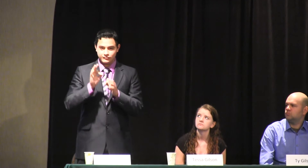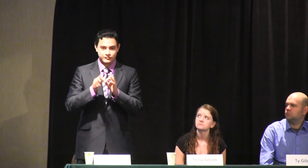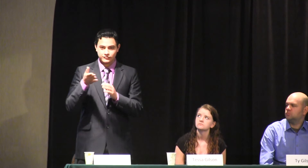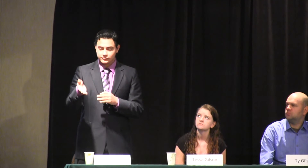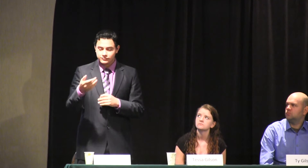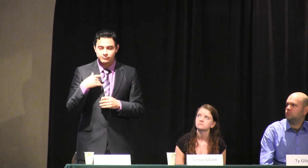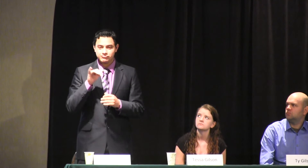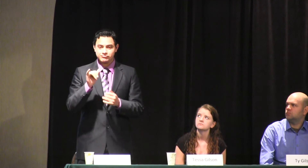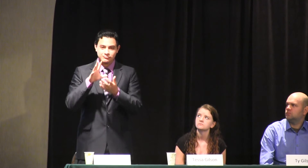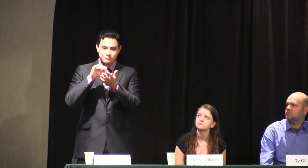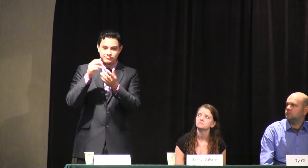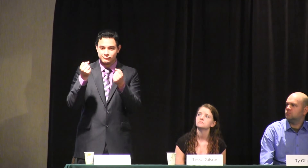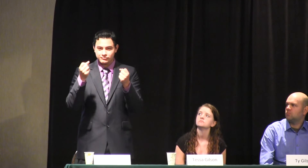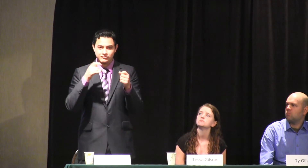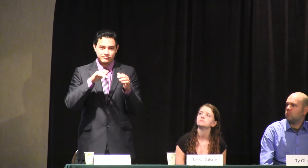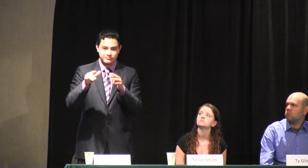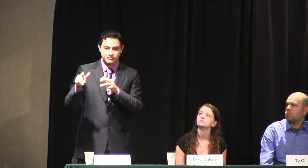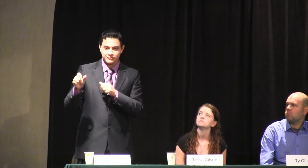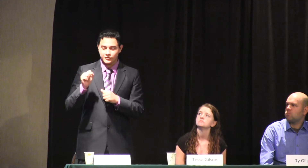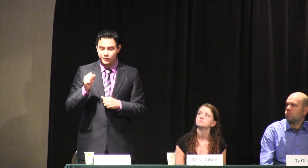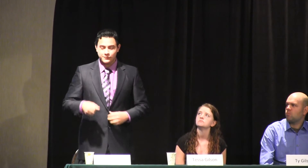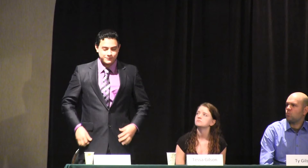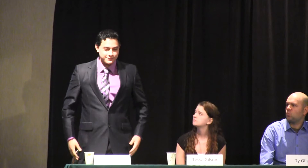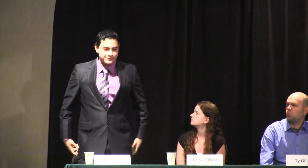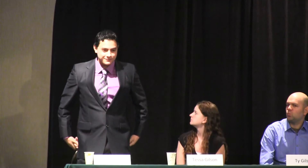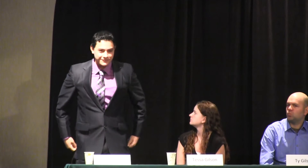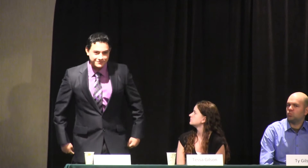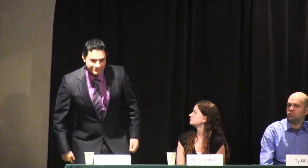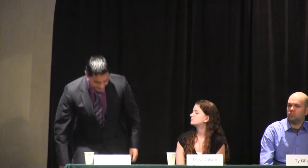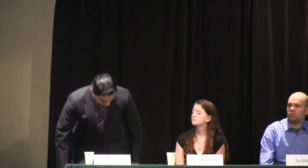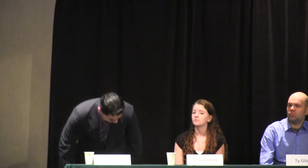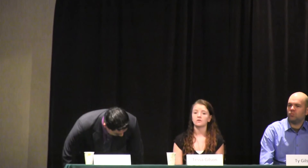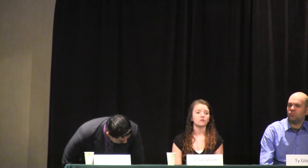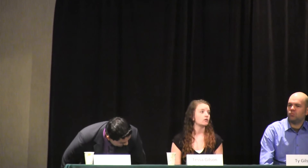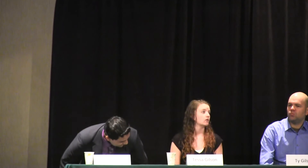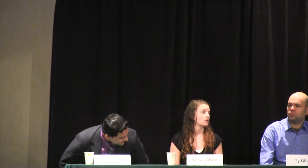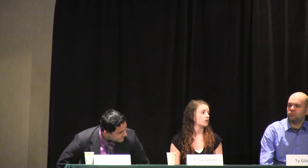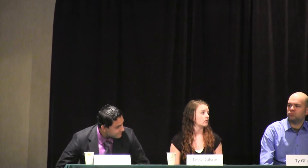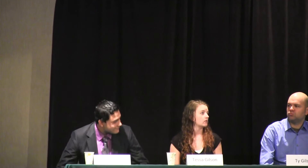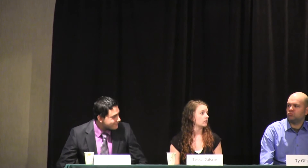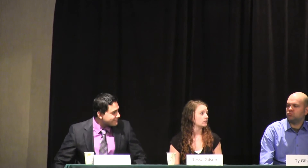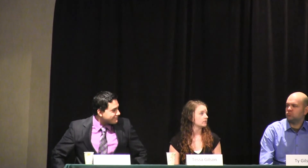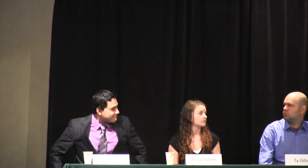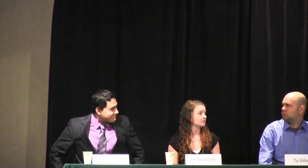I really didn't know much about what the interpreters were for, what they did, but once I got them, I was able to learn how to use them.